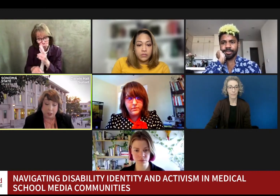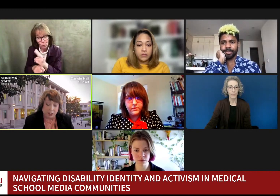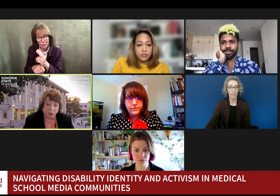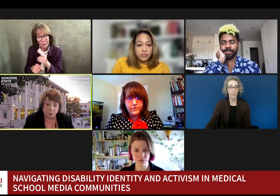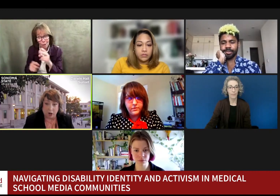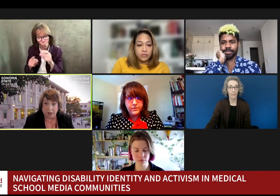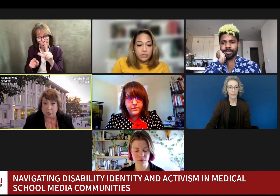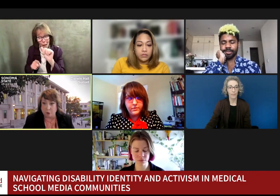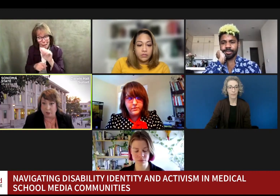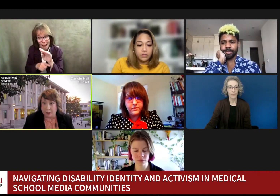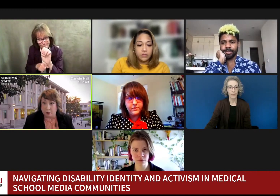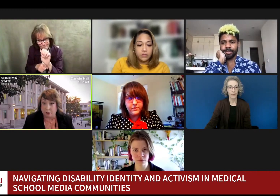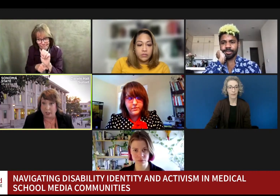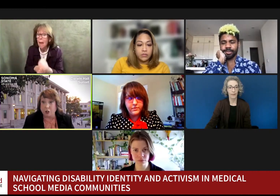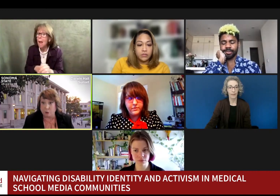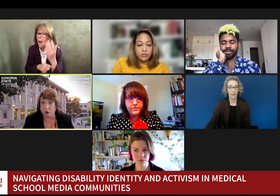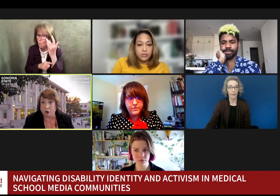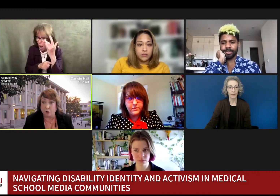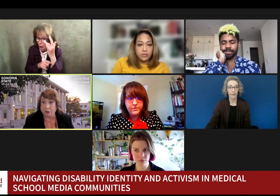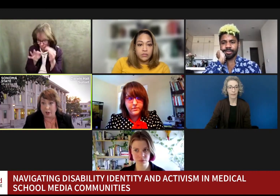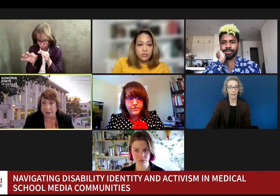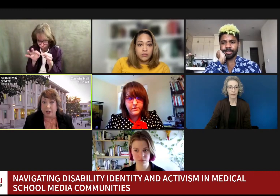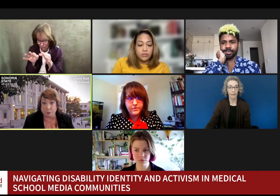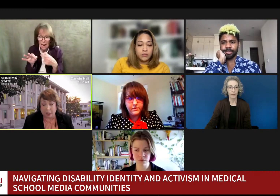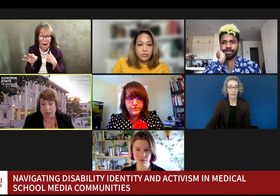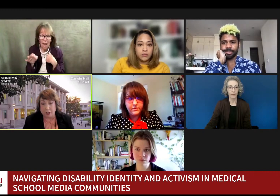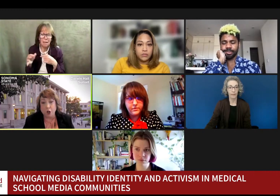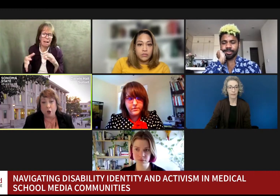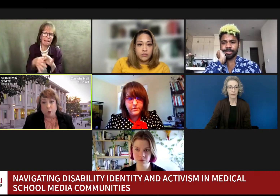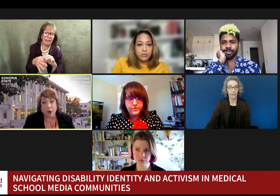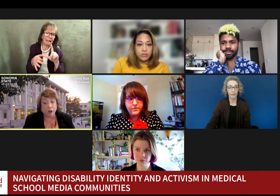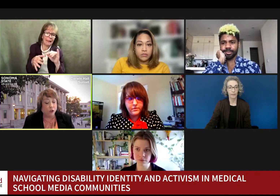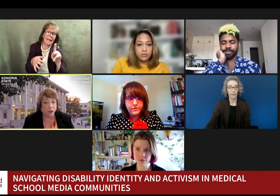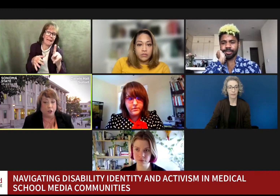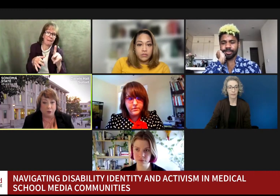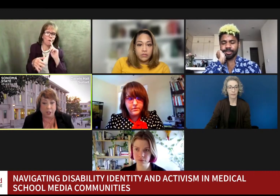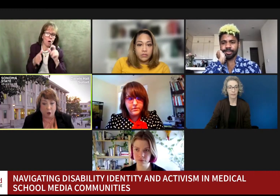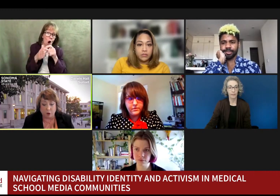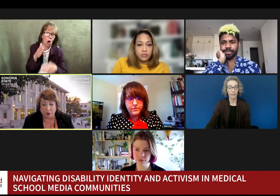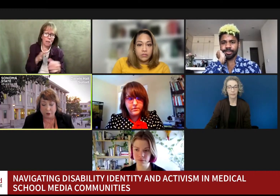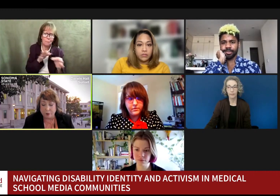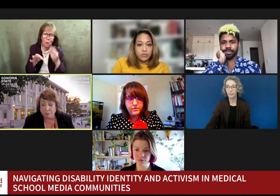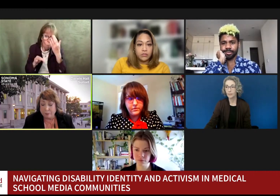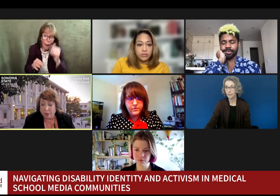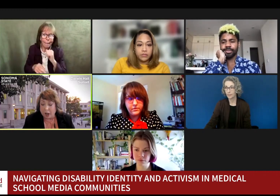this is why, and I put a little link to an article that explained why you shouldn't use that word.